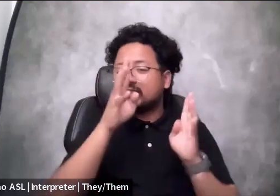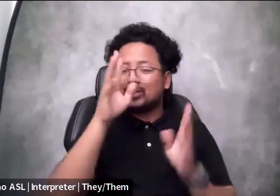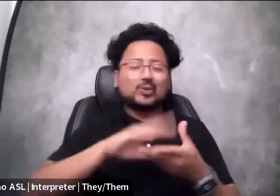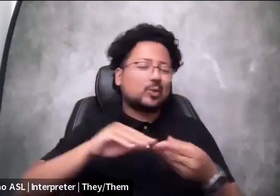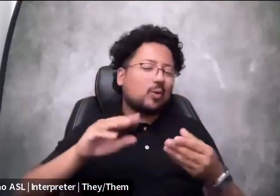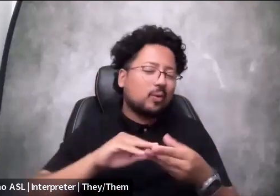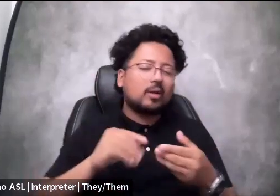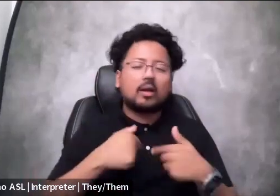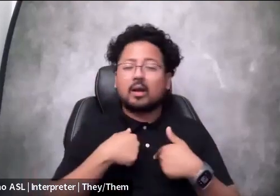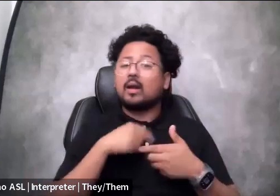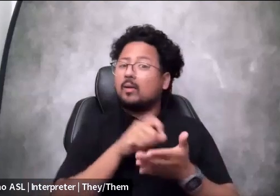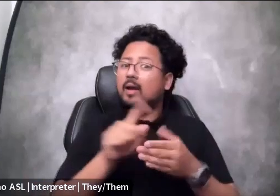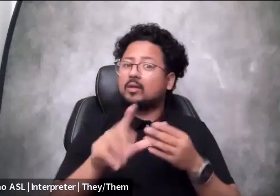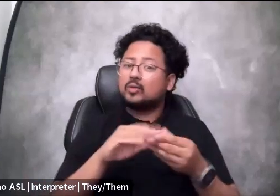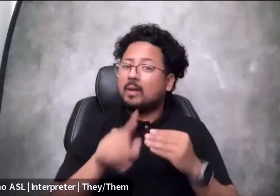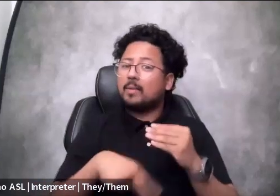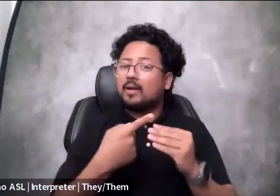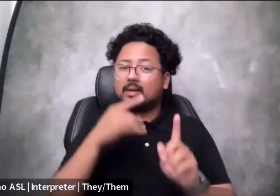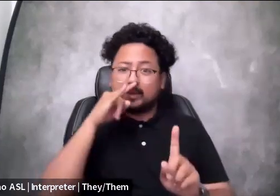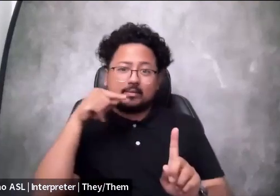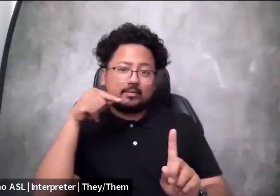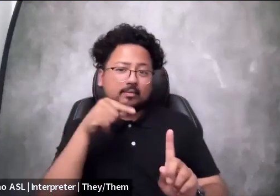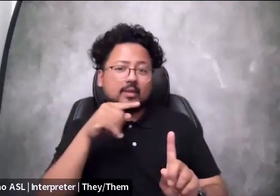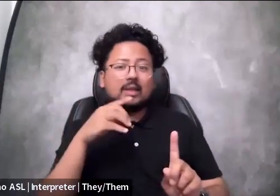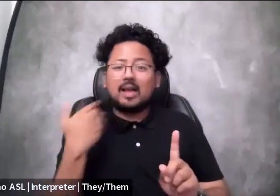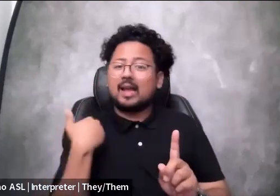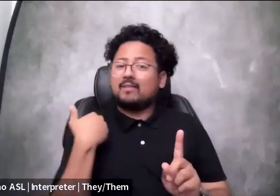And I wrote a story about a kid who was getting their new cat after